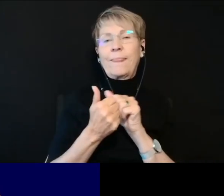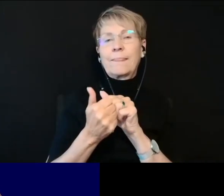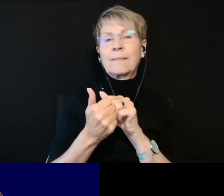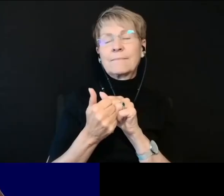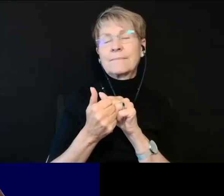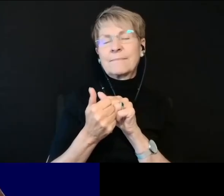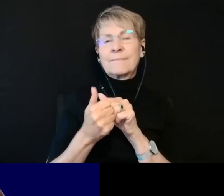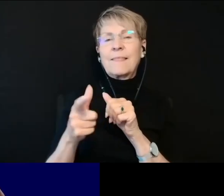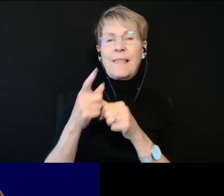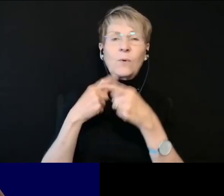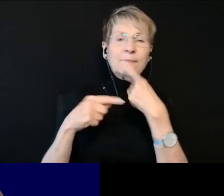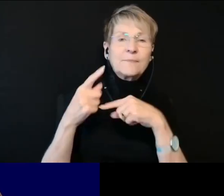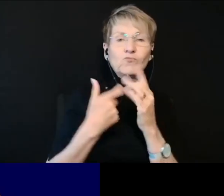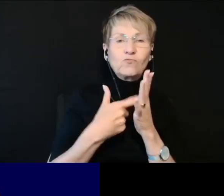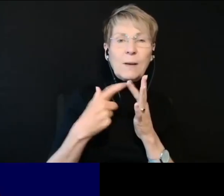lighting.